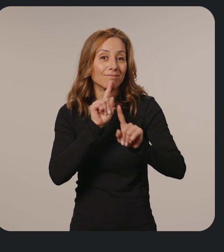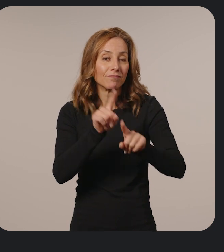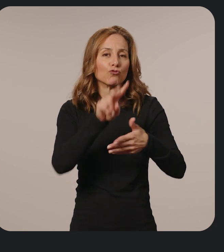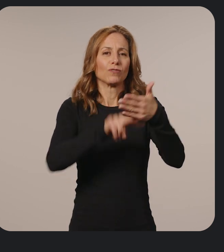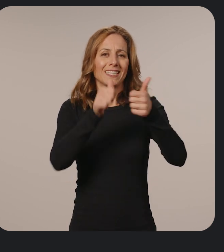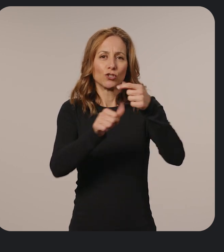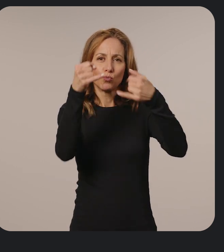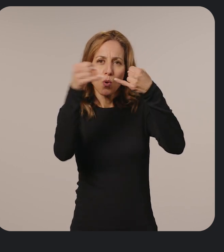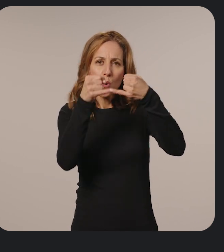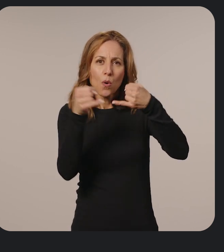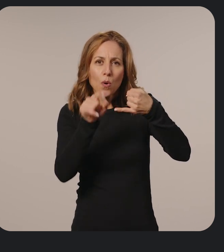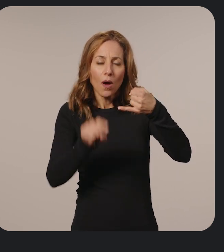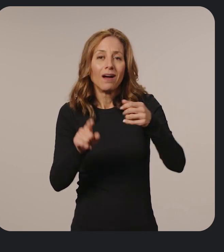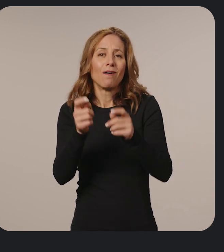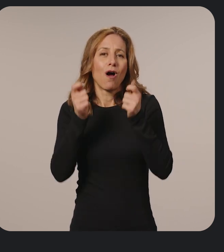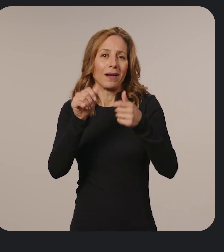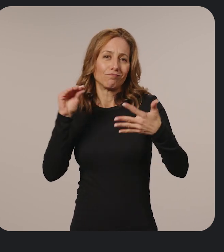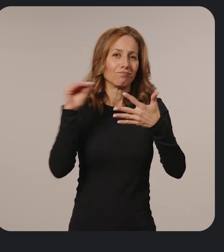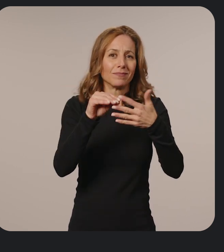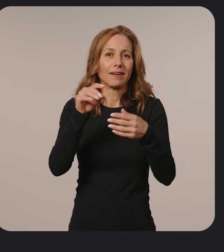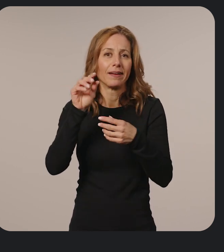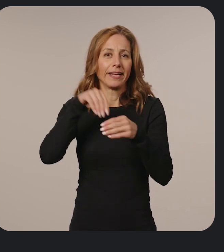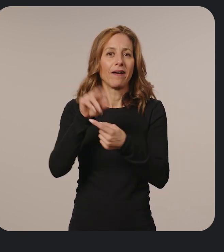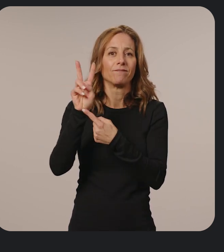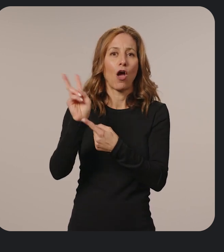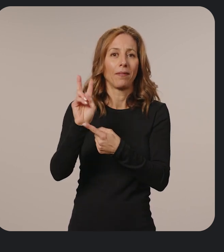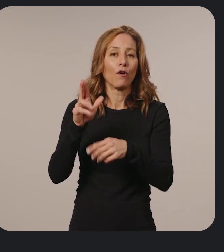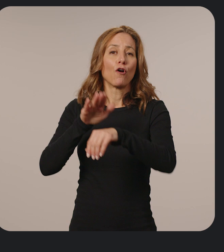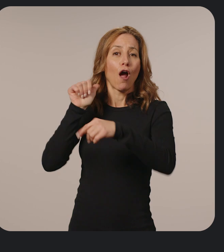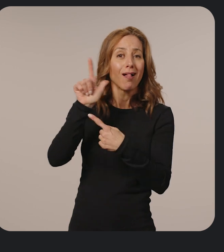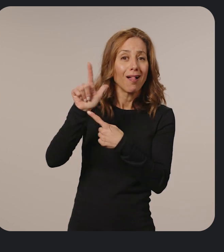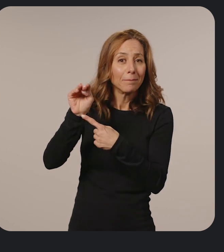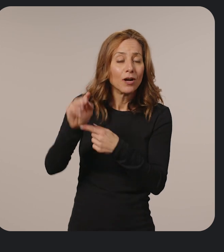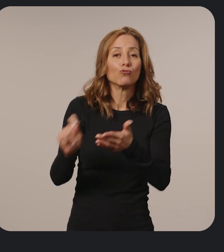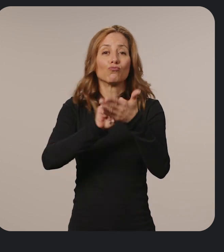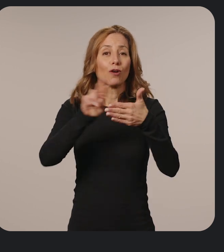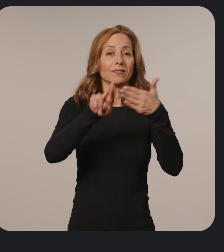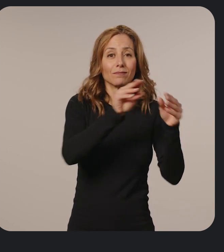into a variable, calls the large language model, and writes the results to a table or even to another spreadsheet.